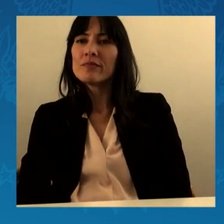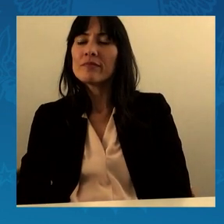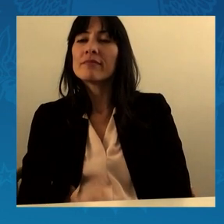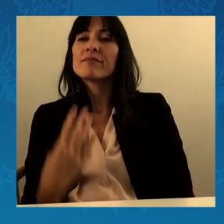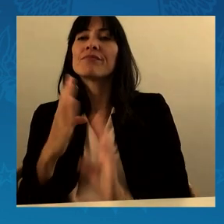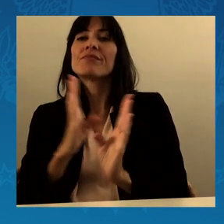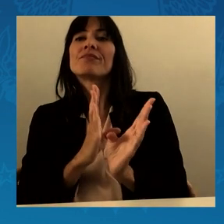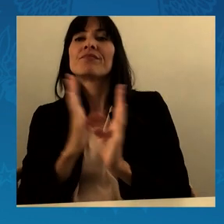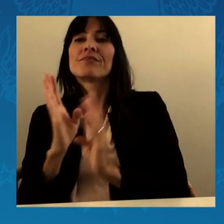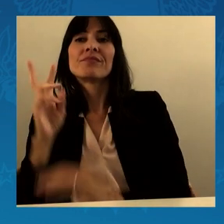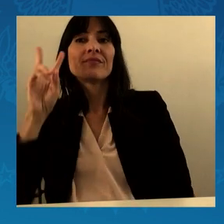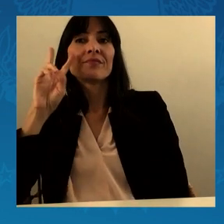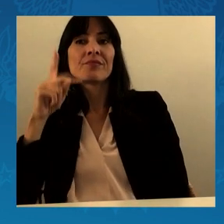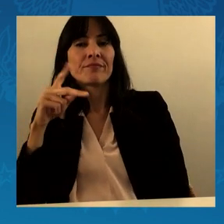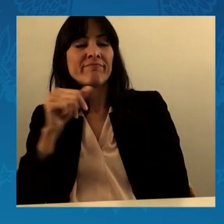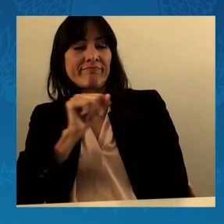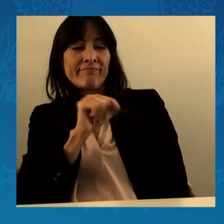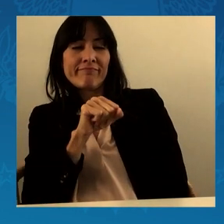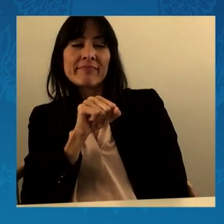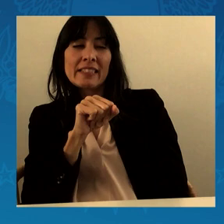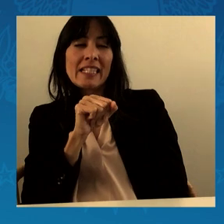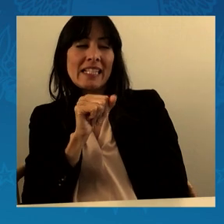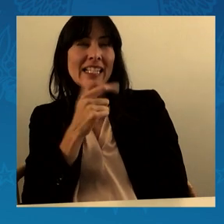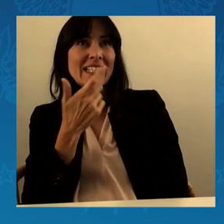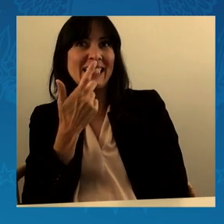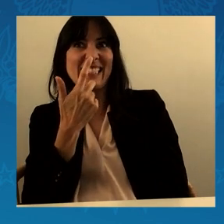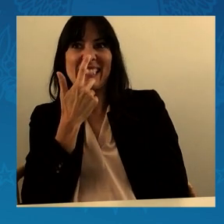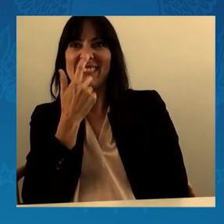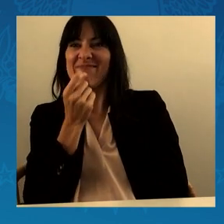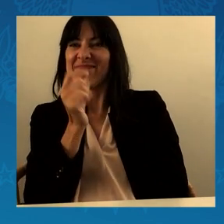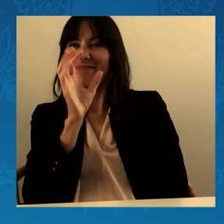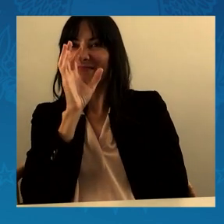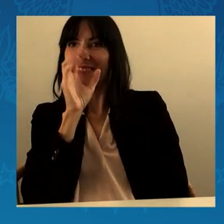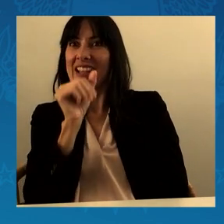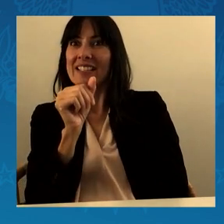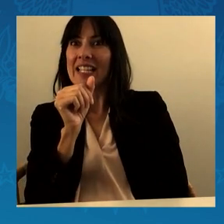we don't really all that you do much more than than certainly me